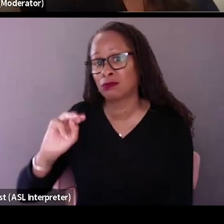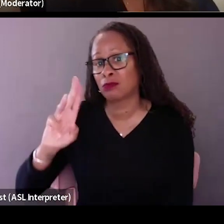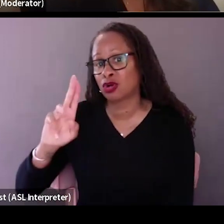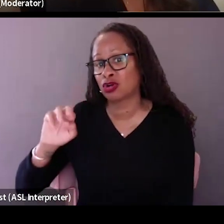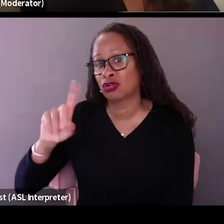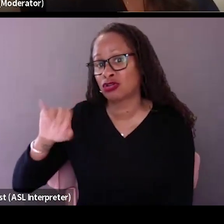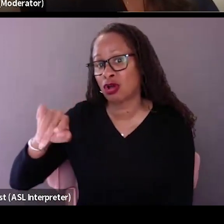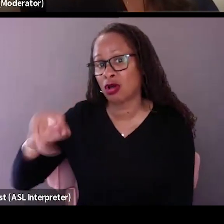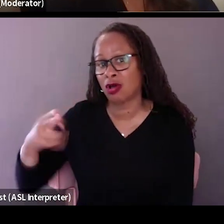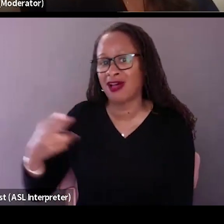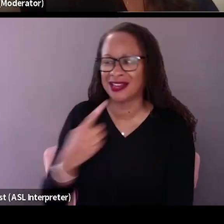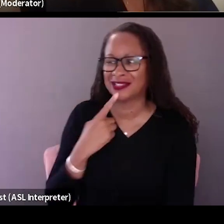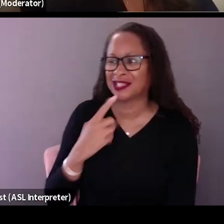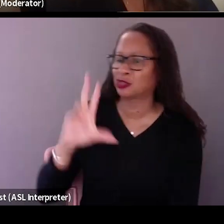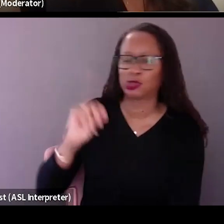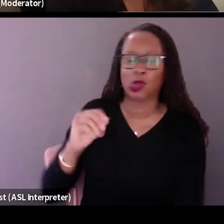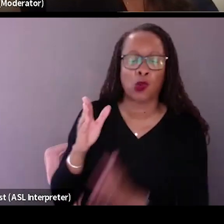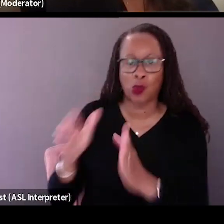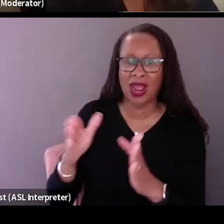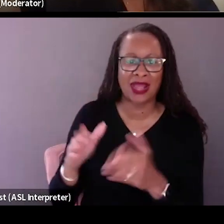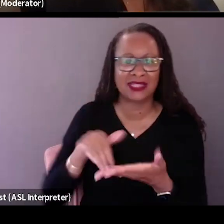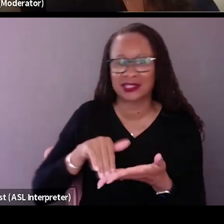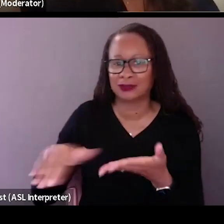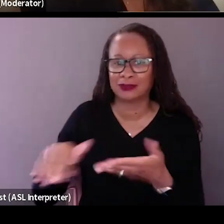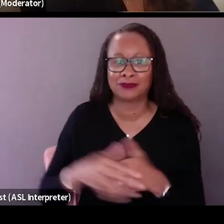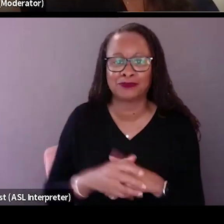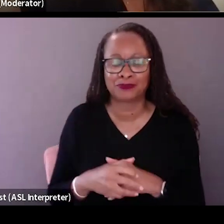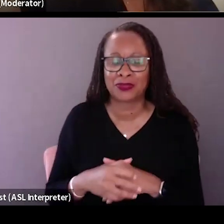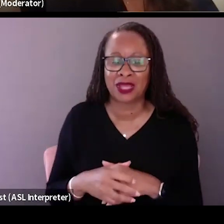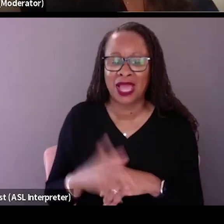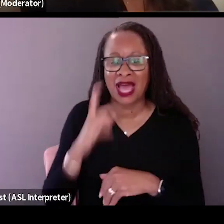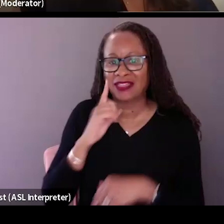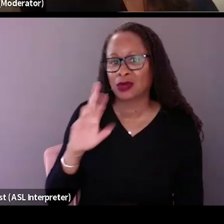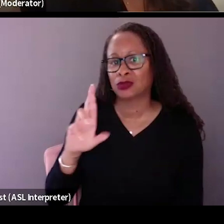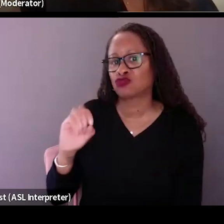And I think it was the Rogan Gibson Bubba video